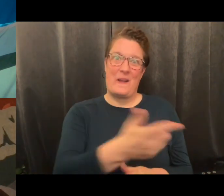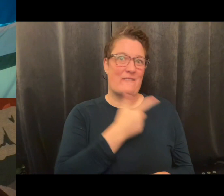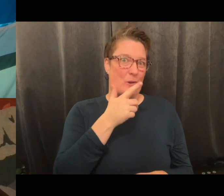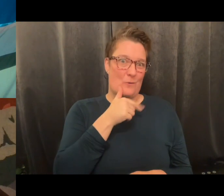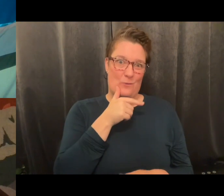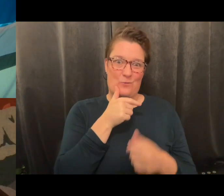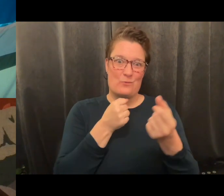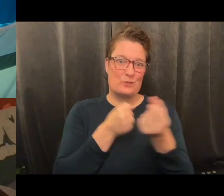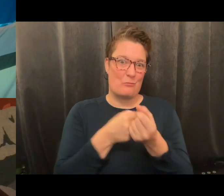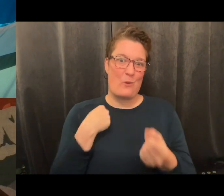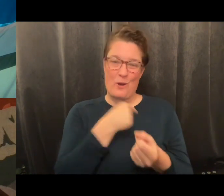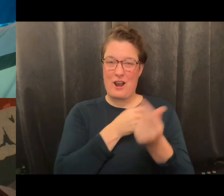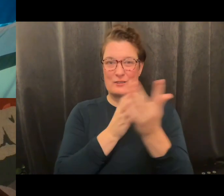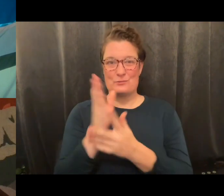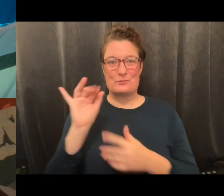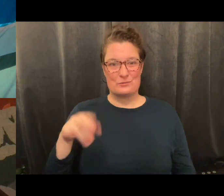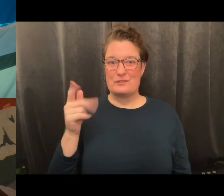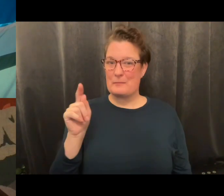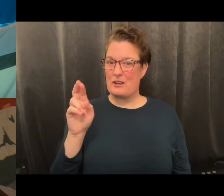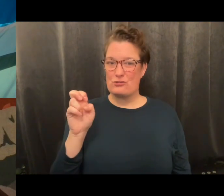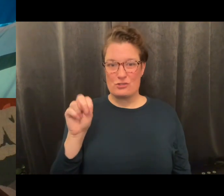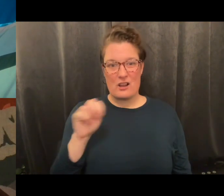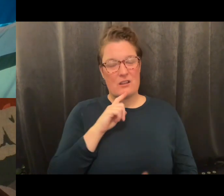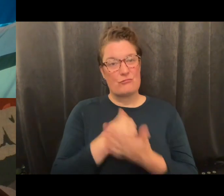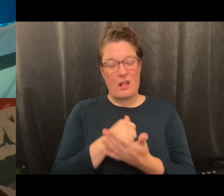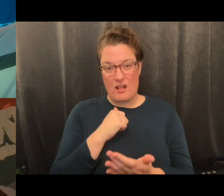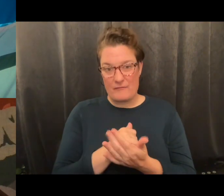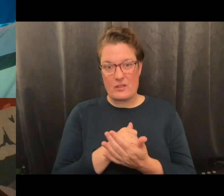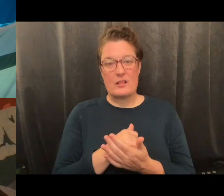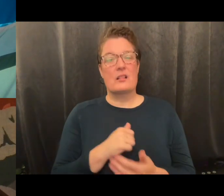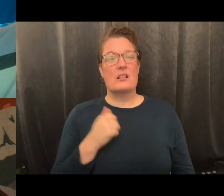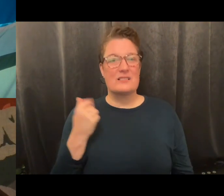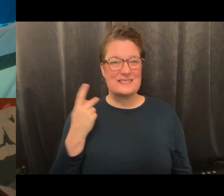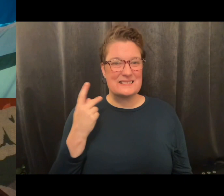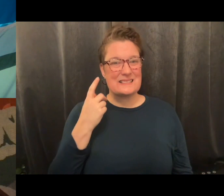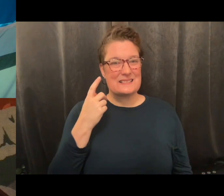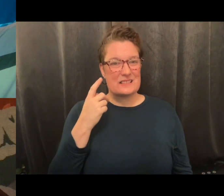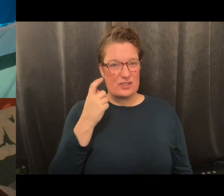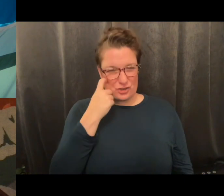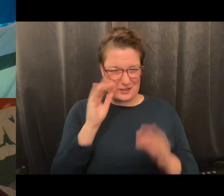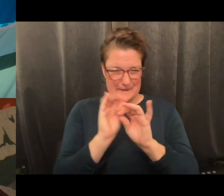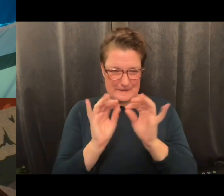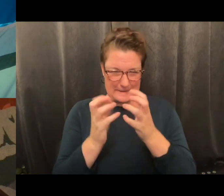Um, we just worked out some of the numbers and figured out that Patreon paid for about a quarter of the expense of putting out this podcast.